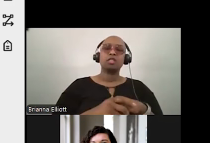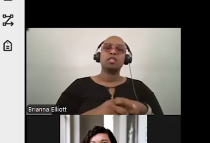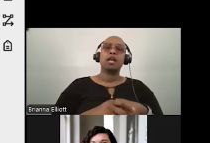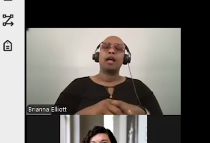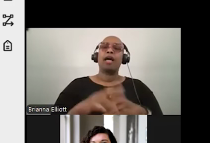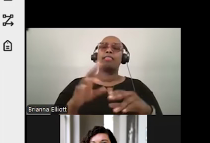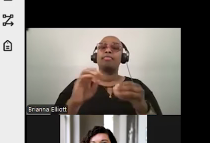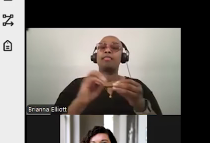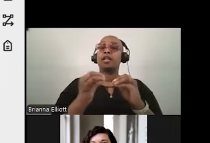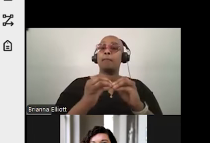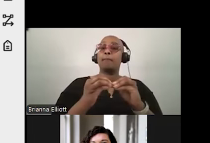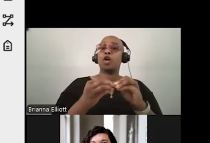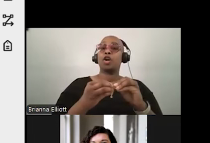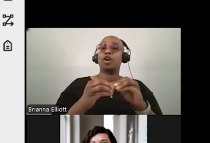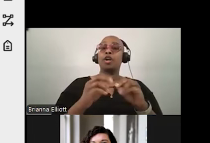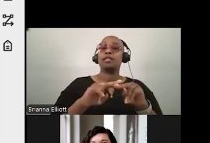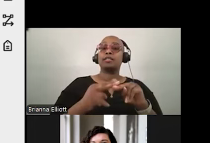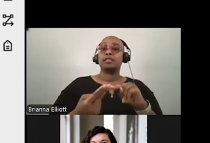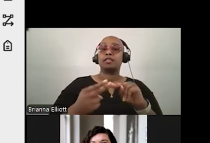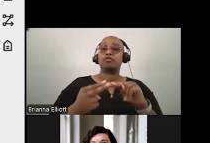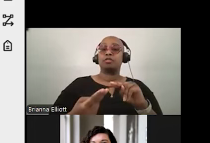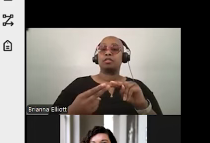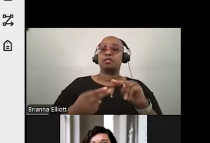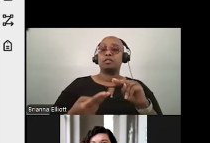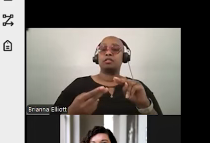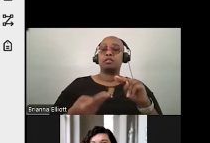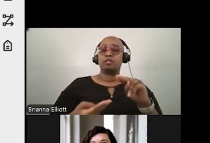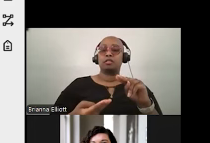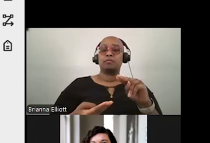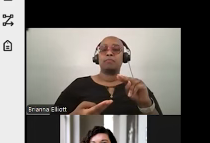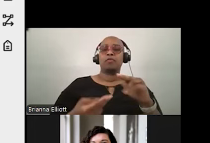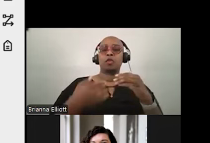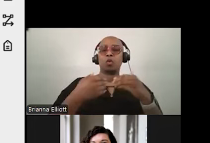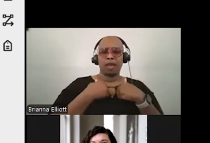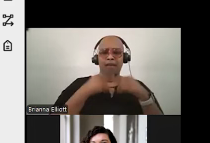make sure you're saving your work. We have a headings issue. What could that mean? Okay,